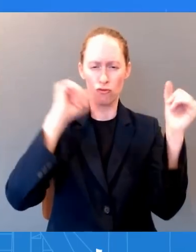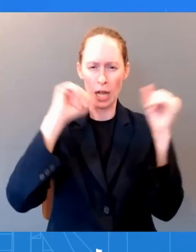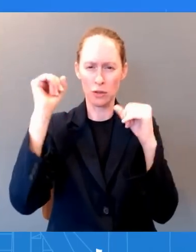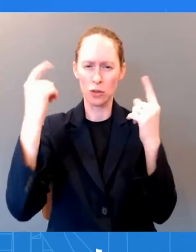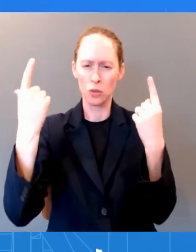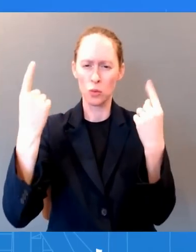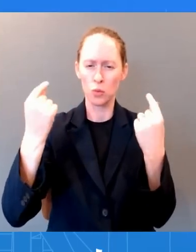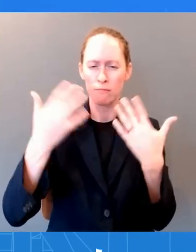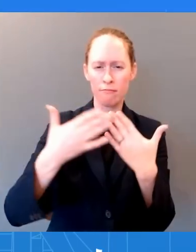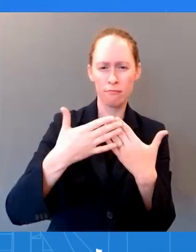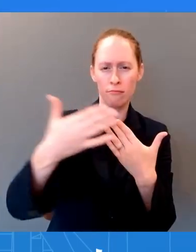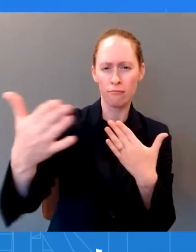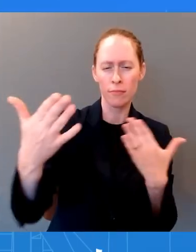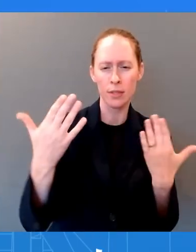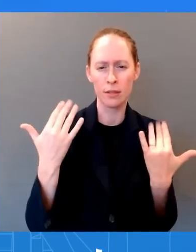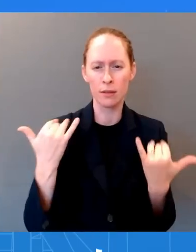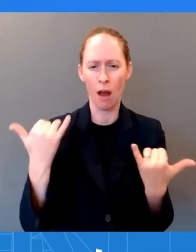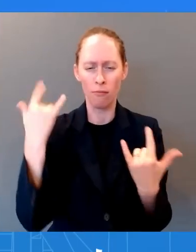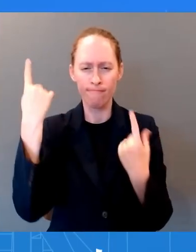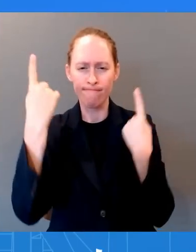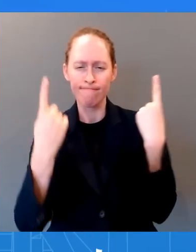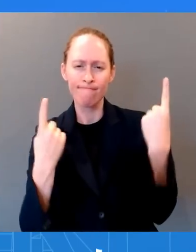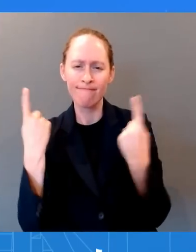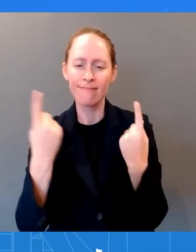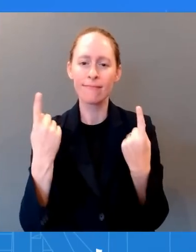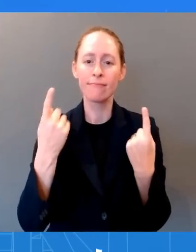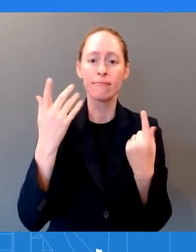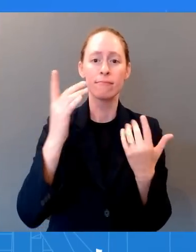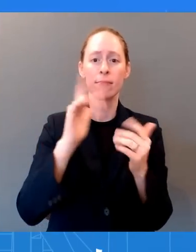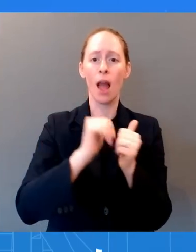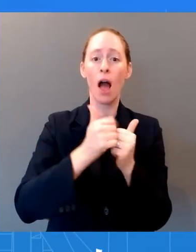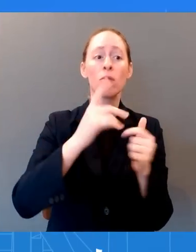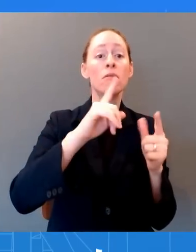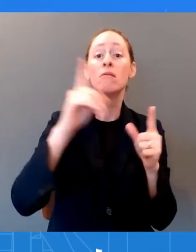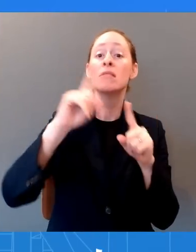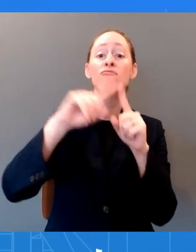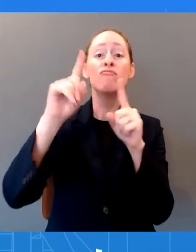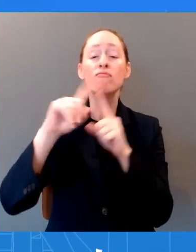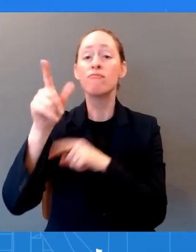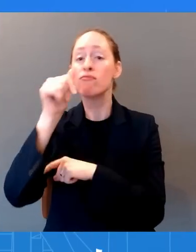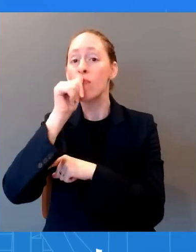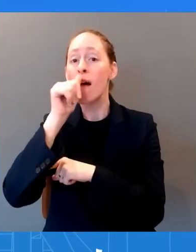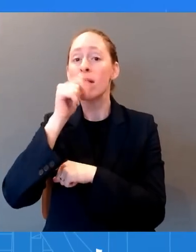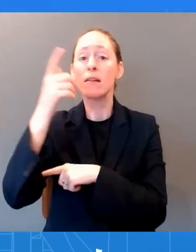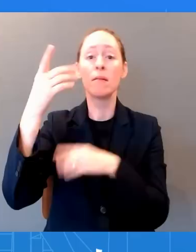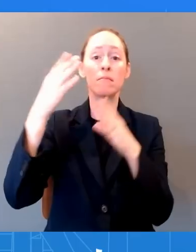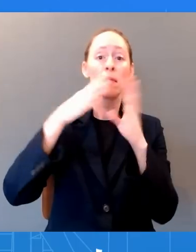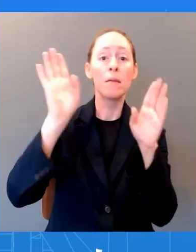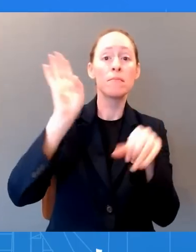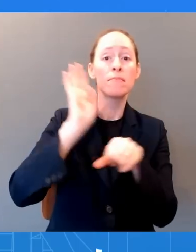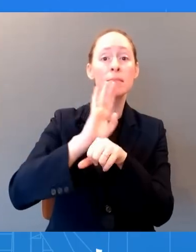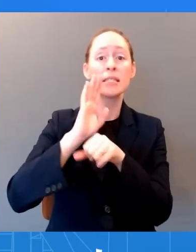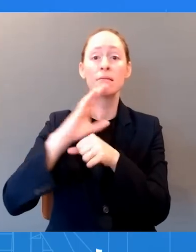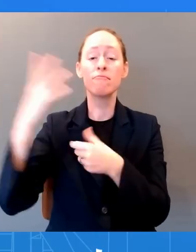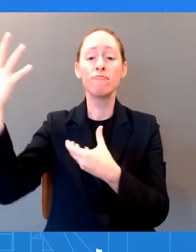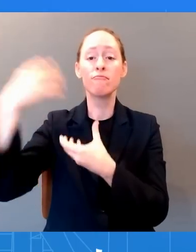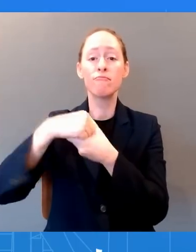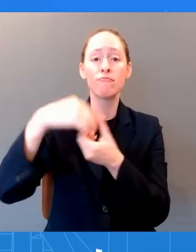to drive transformative change and address the intersections between food, hunger, nutrition, and health.